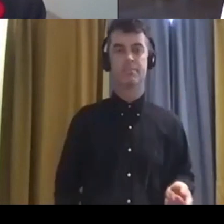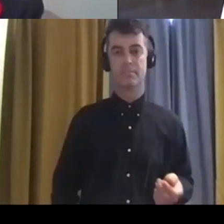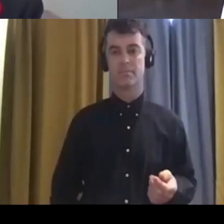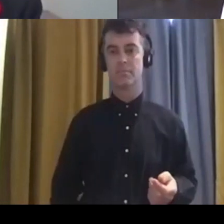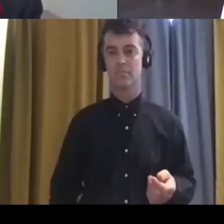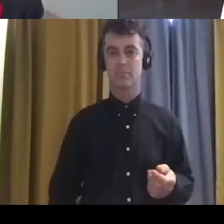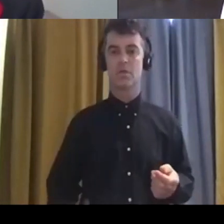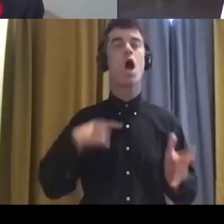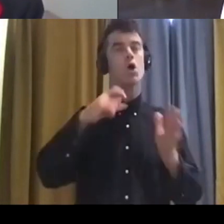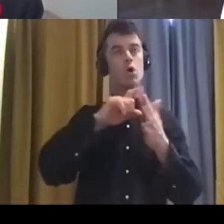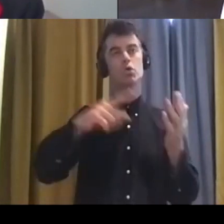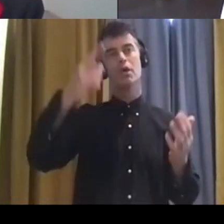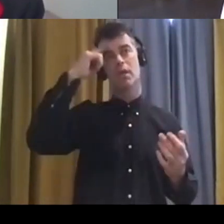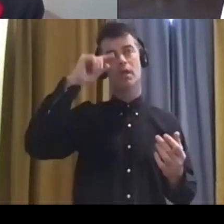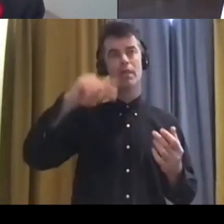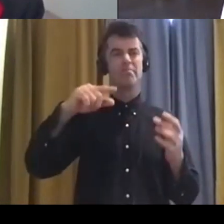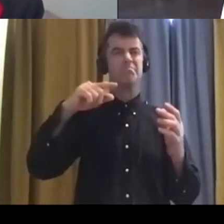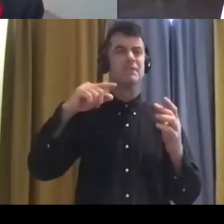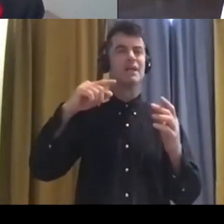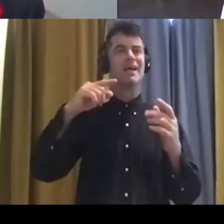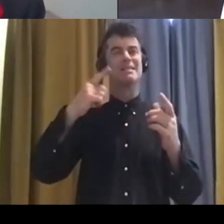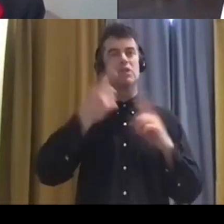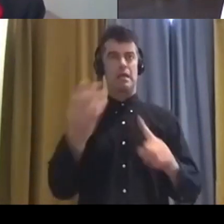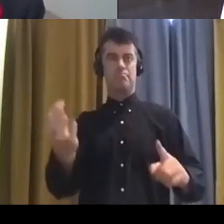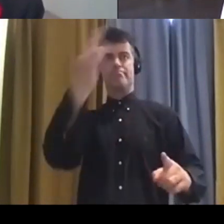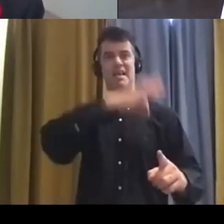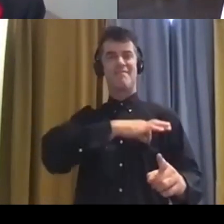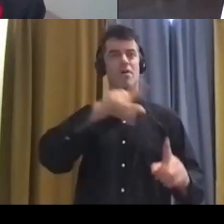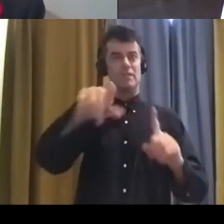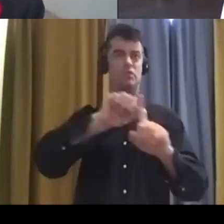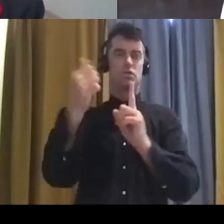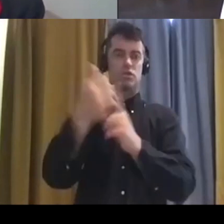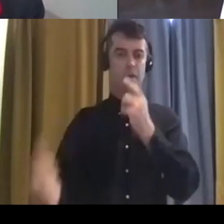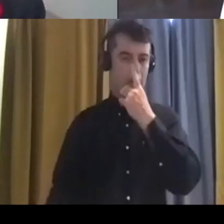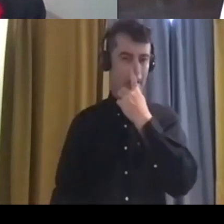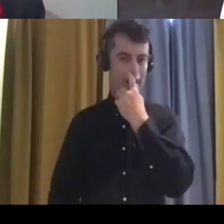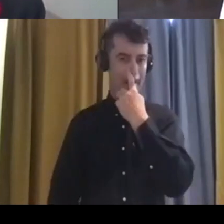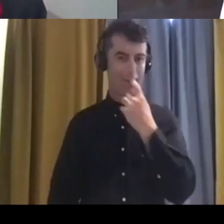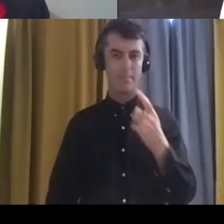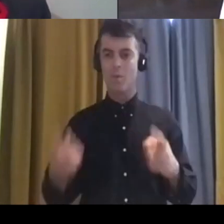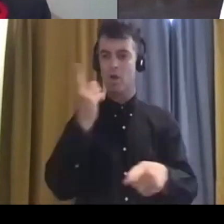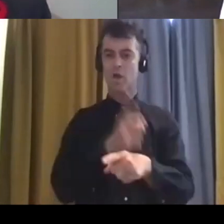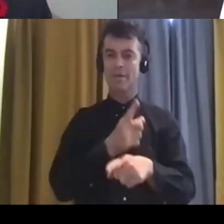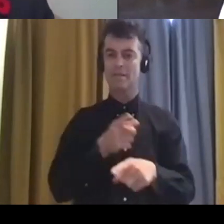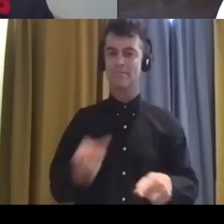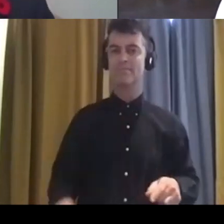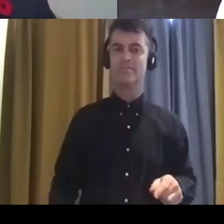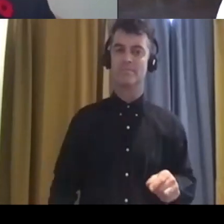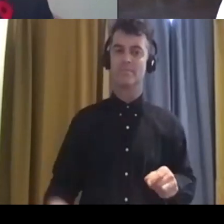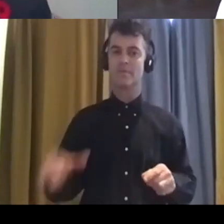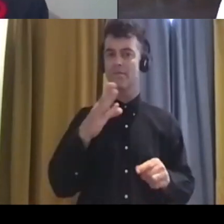the tail that wags the dog. Yeah um. We've had a comment from Chris actually in the in